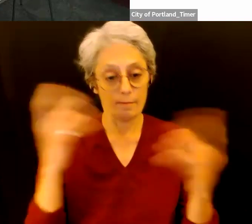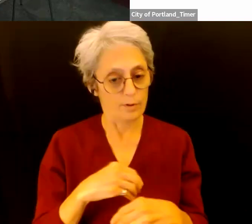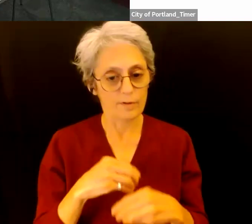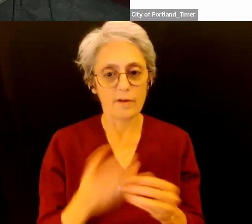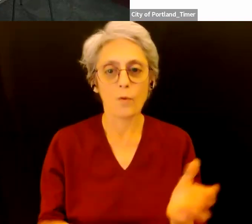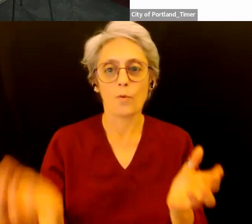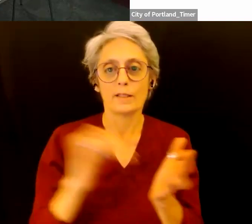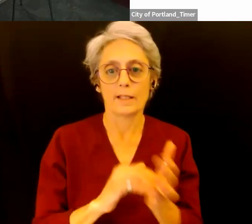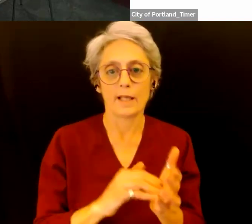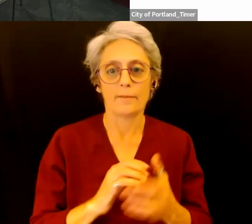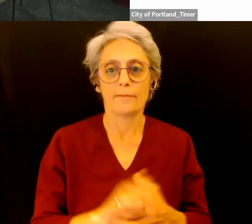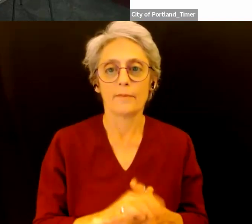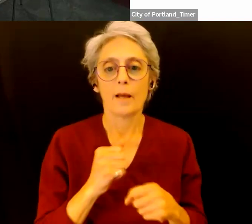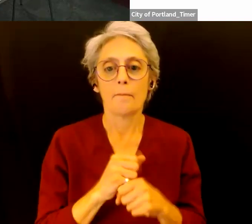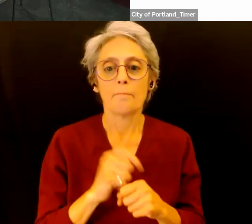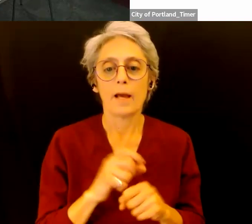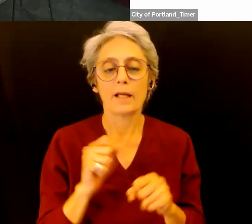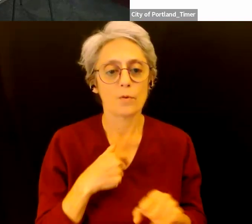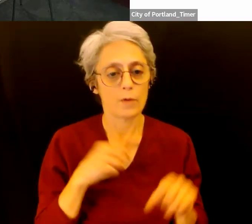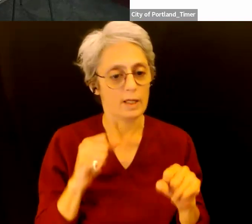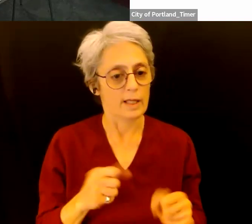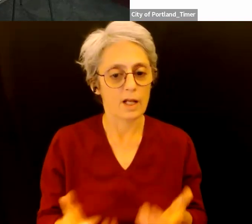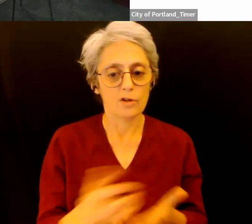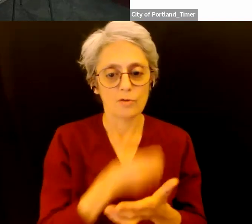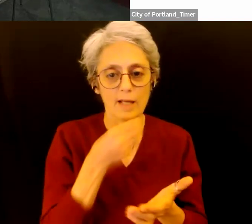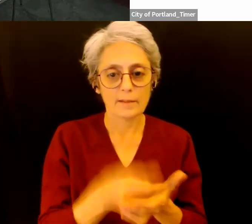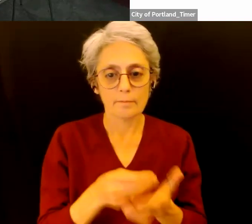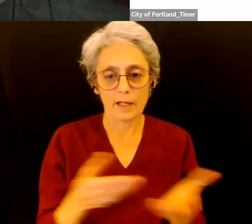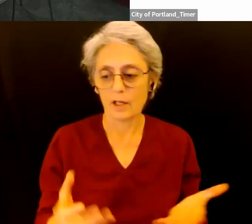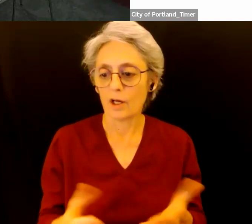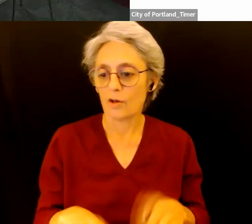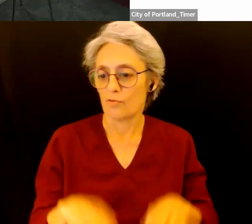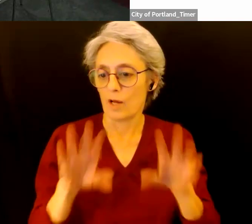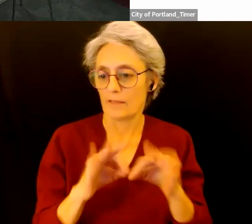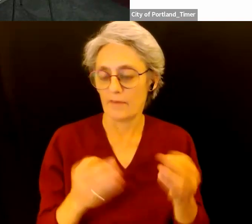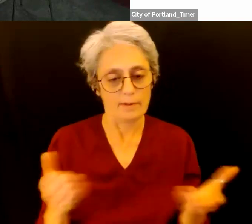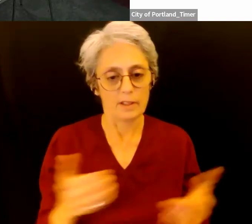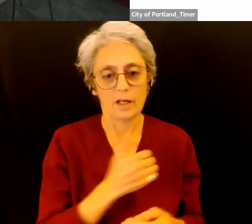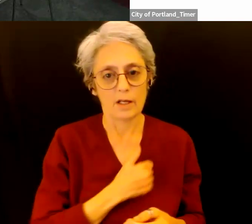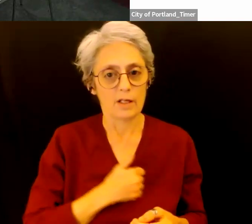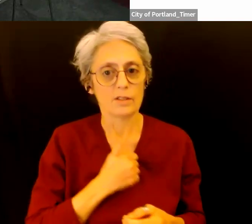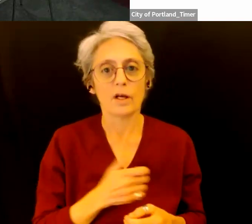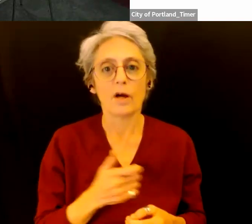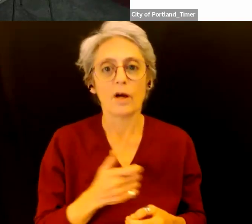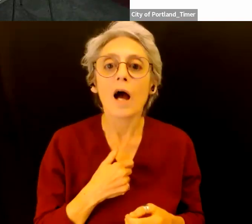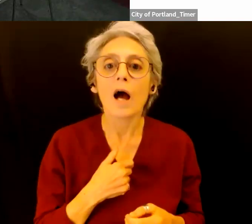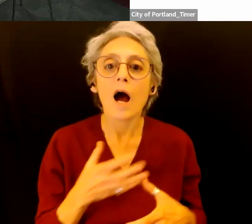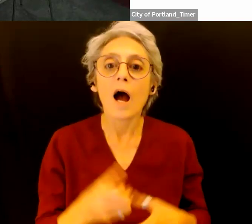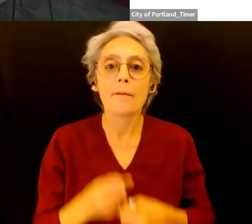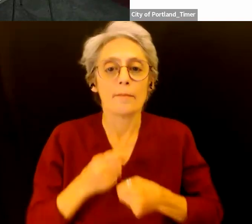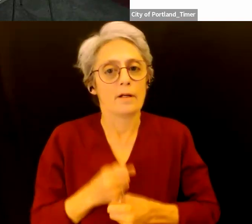Make it so we can raise money here. We can raise families here. Sorry, I'm carrying the microphone. I may not get the level properly.